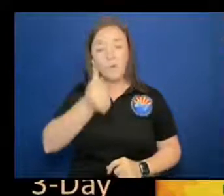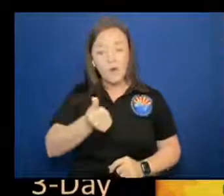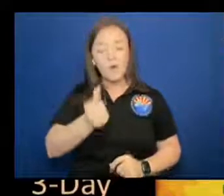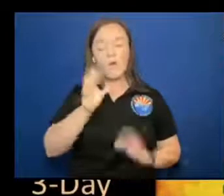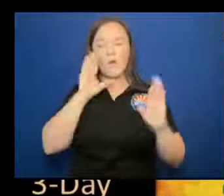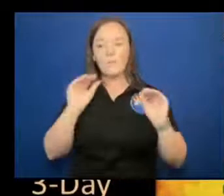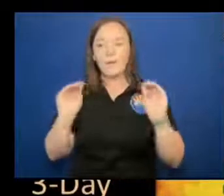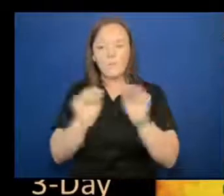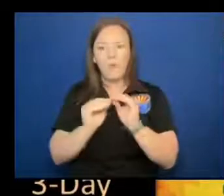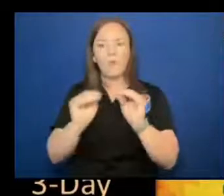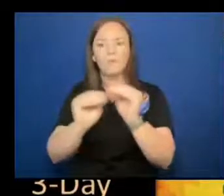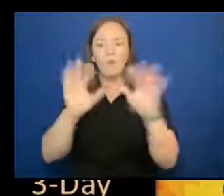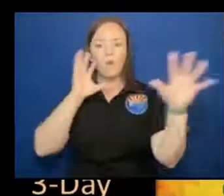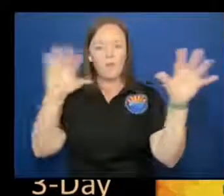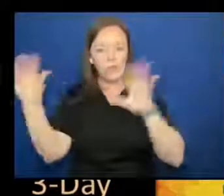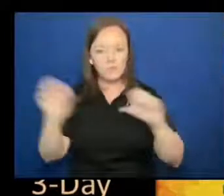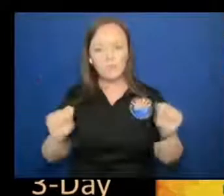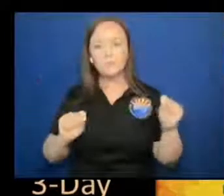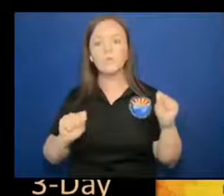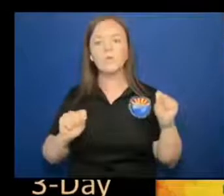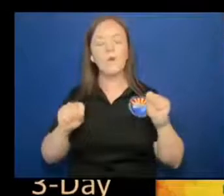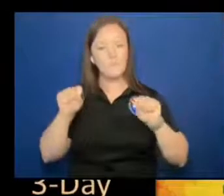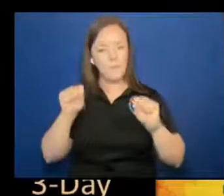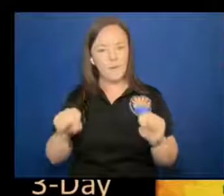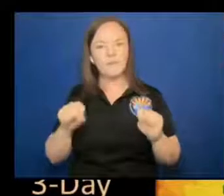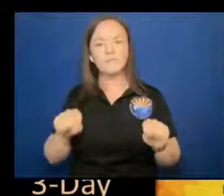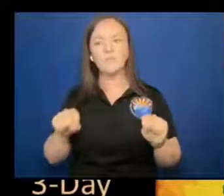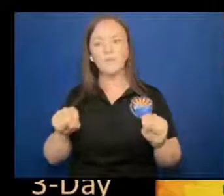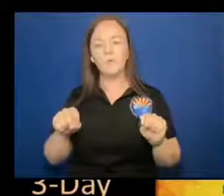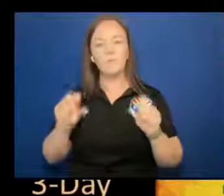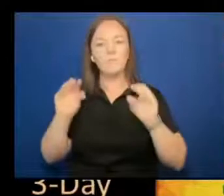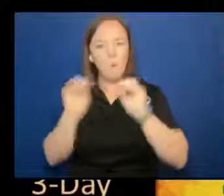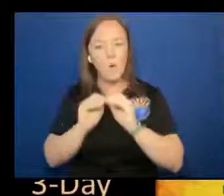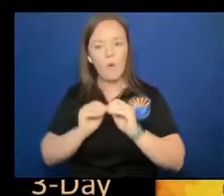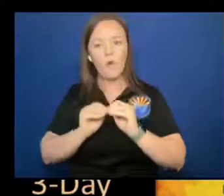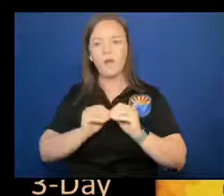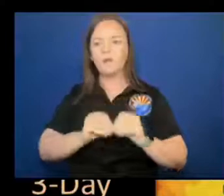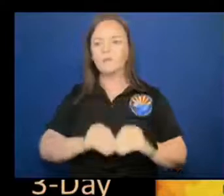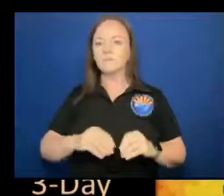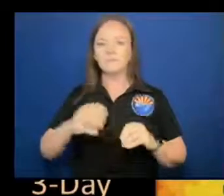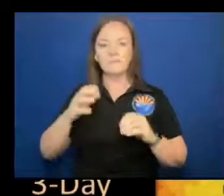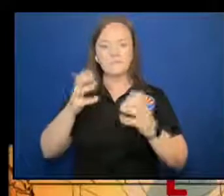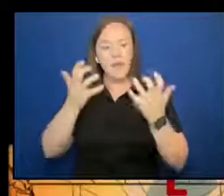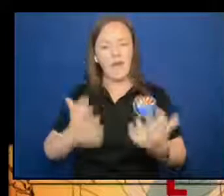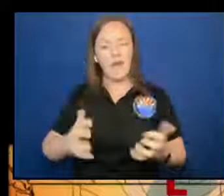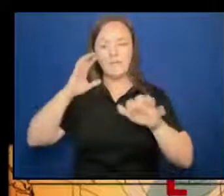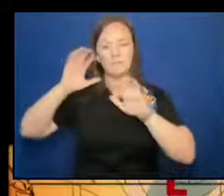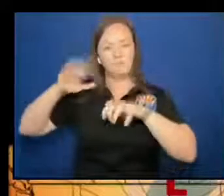RATIONALIZE WHAT YOU THINK IS GOING TO HAPPEN BASED ON WHAT HAS HAPPENED BEFORE IN AN ENVIRONMENT THAT IS NOT